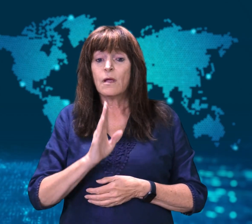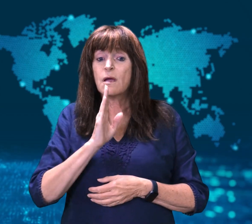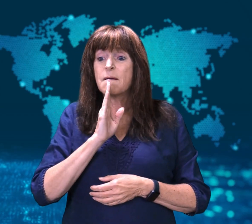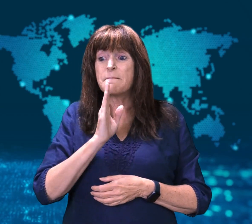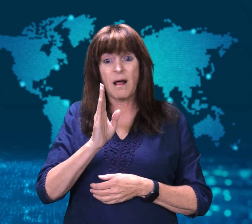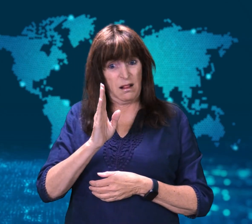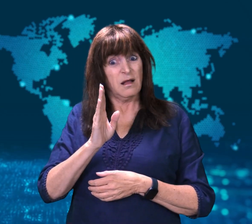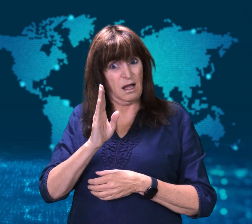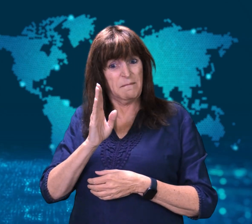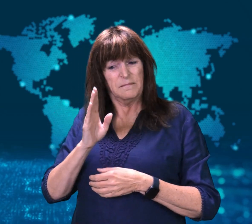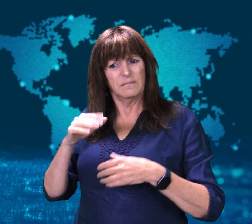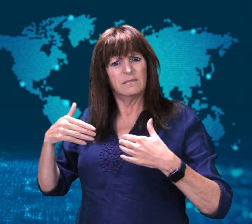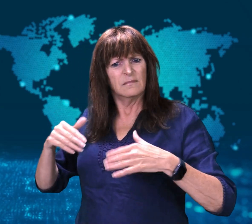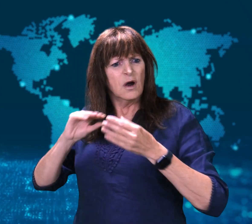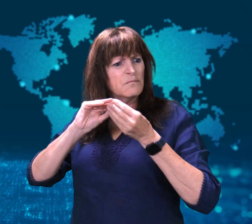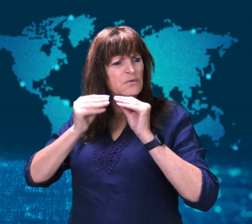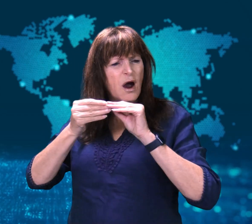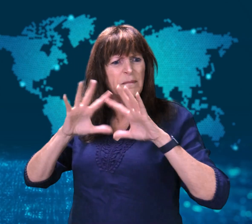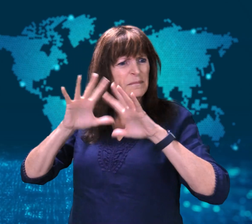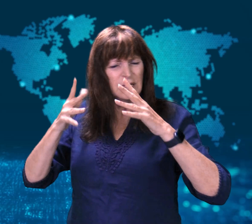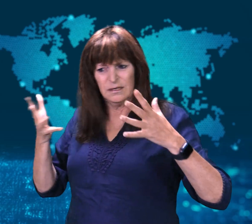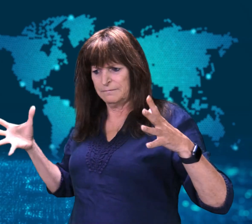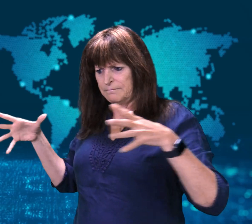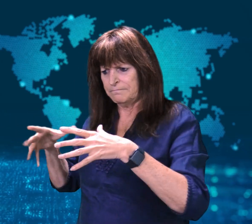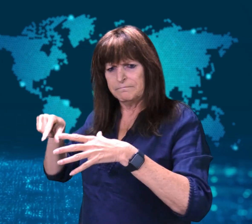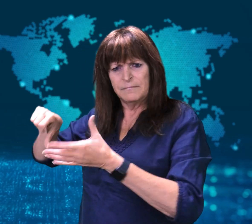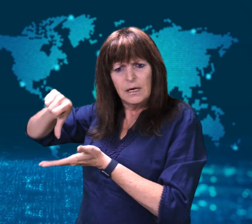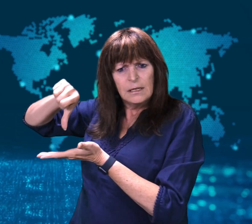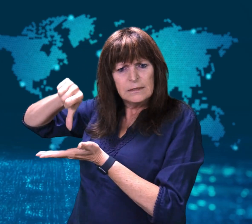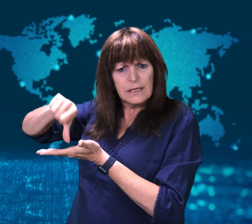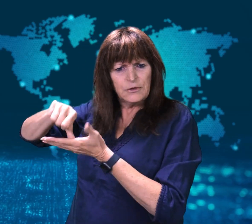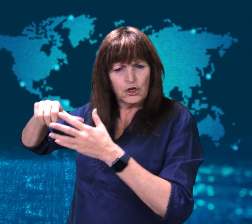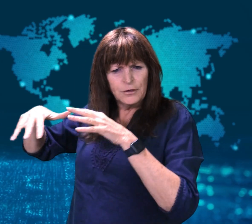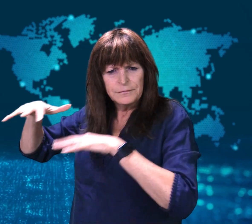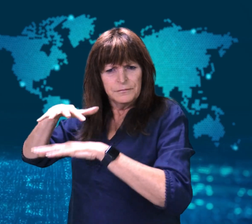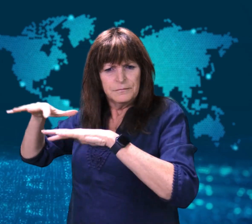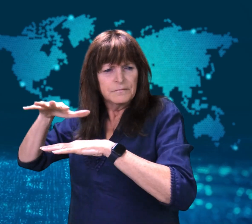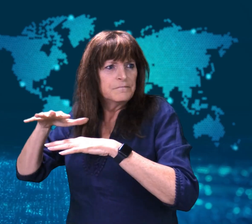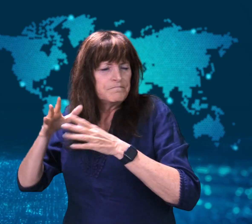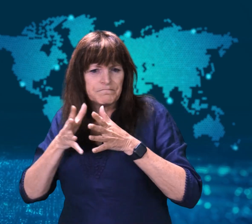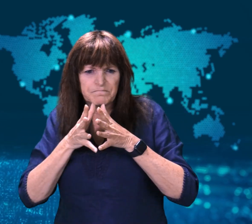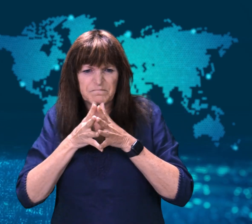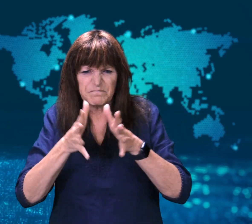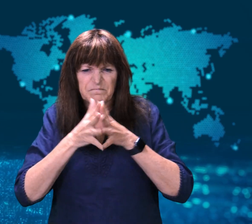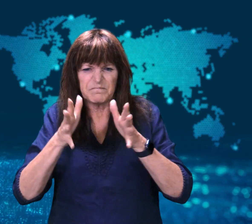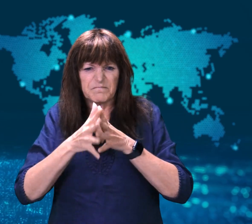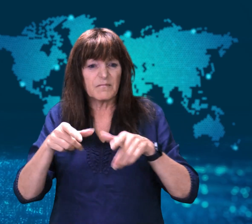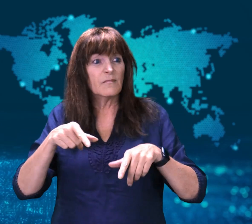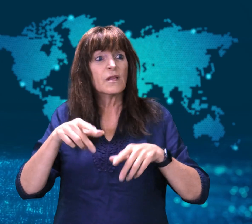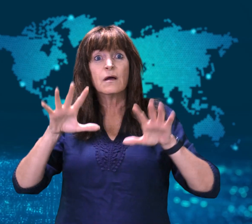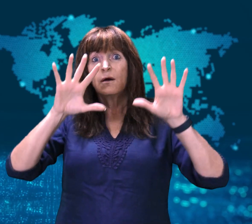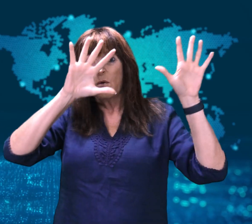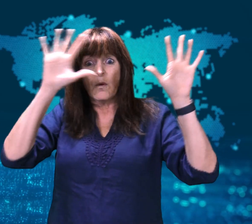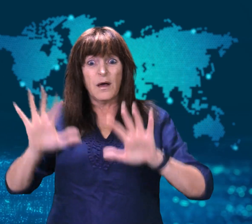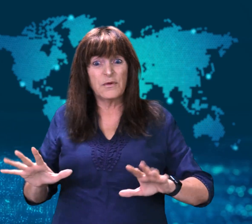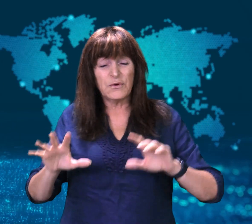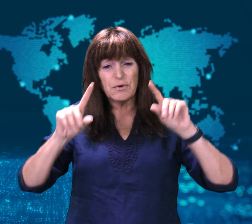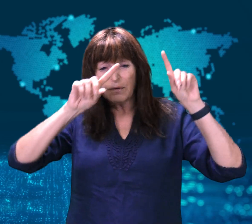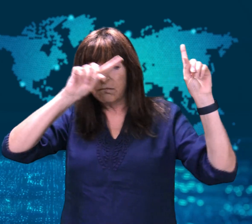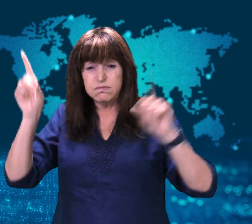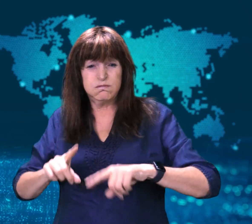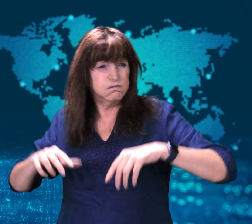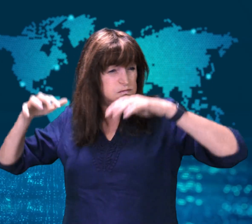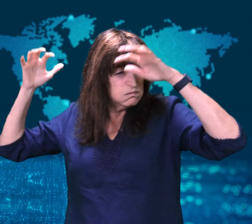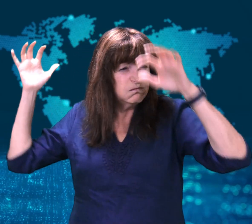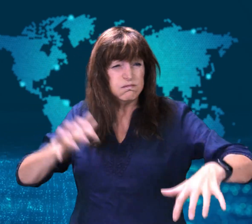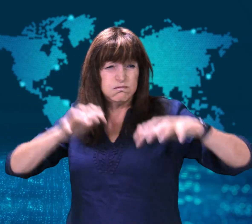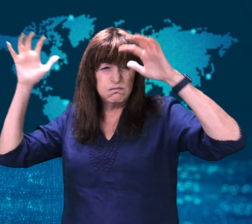Belgium's crisis center expects the bad weather to continue into